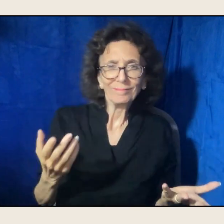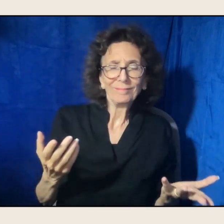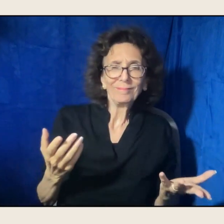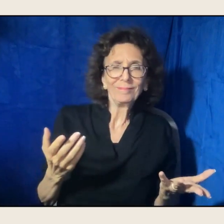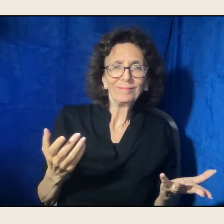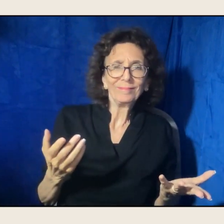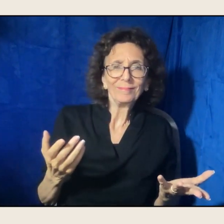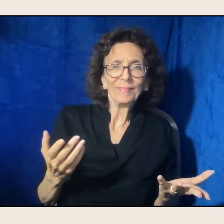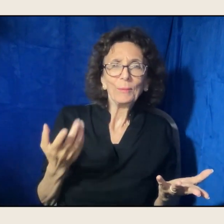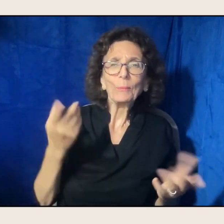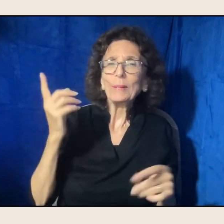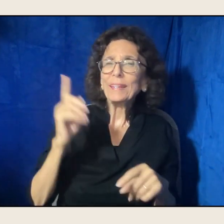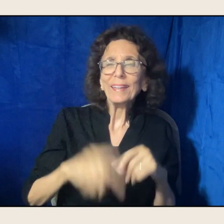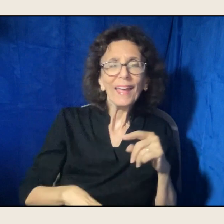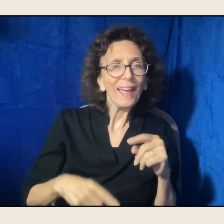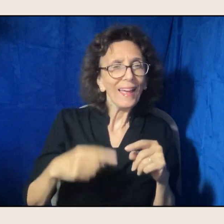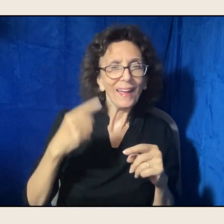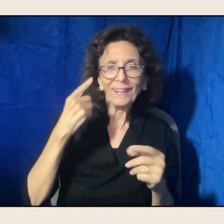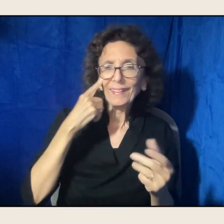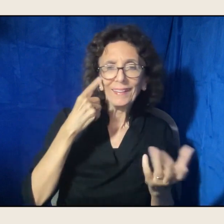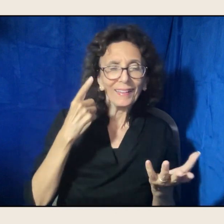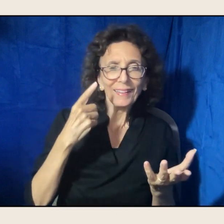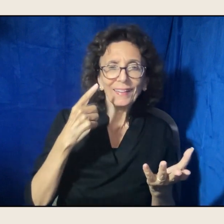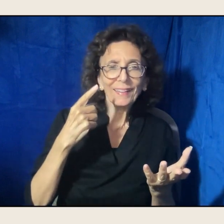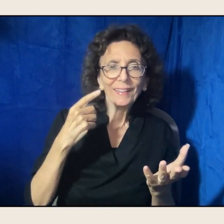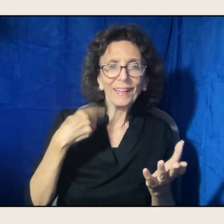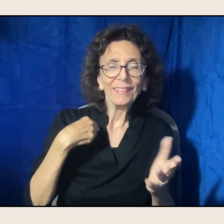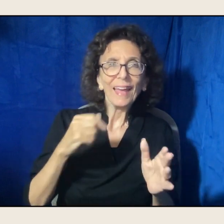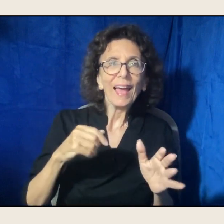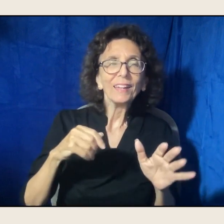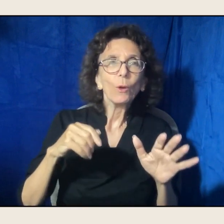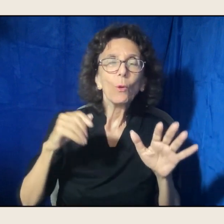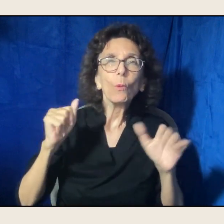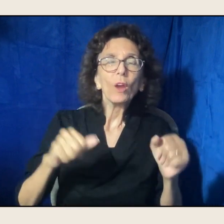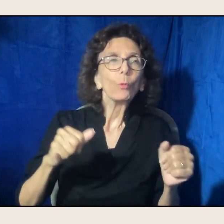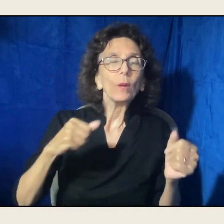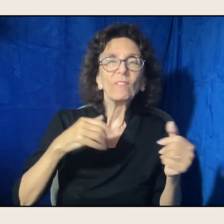extractive dominion can last forever.